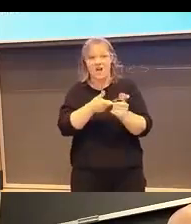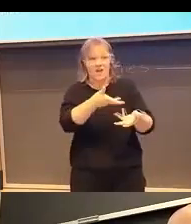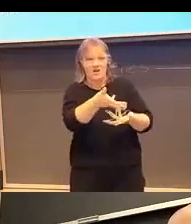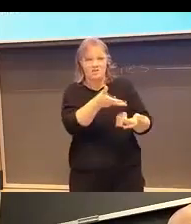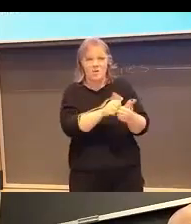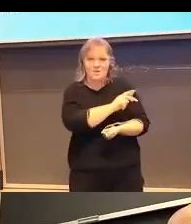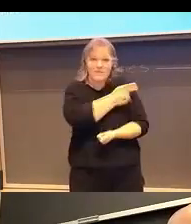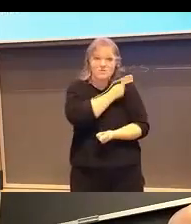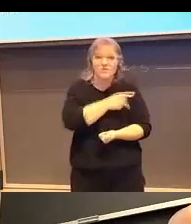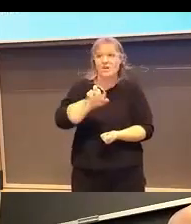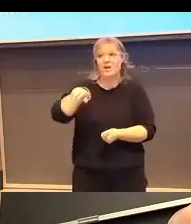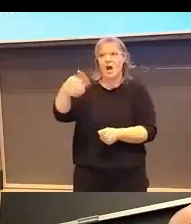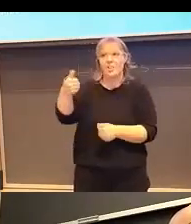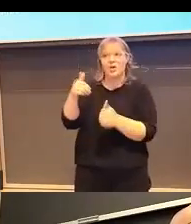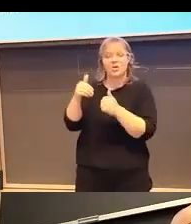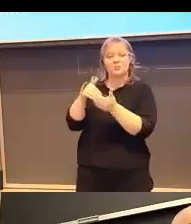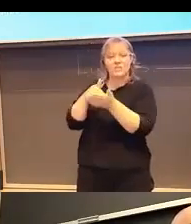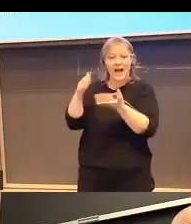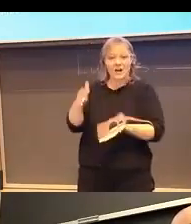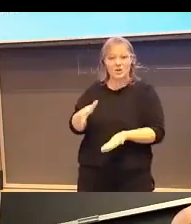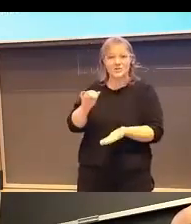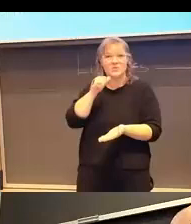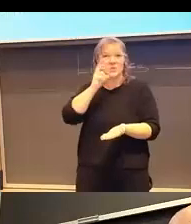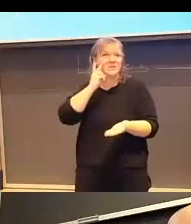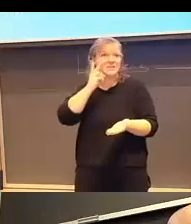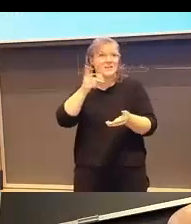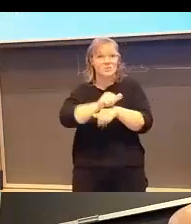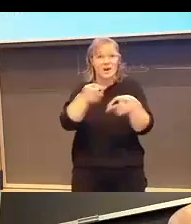other providers and we don't really see a lot of this work happening in Psychiatry because a